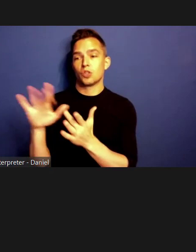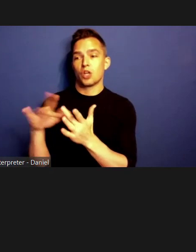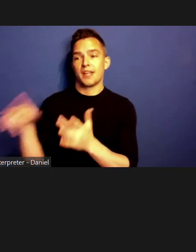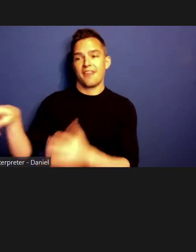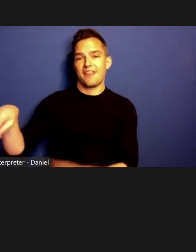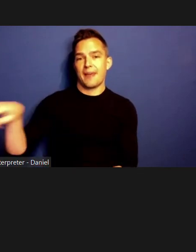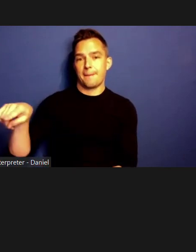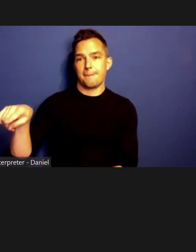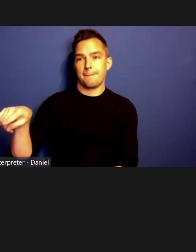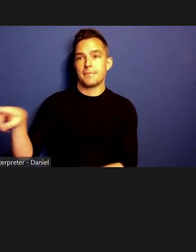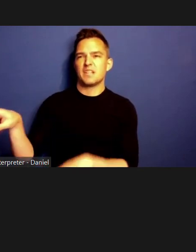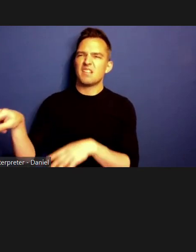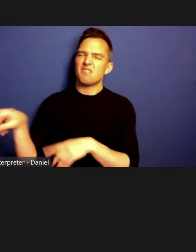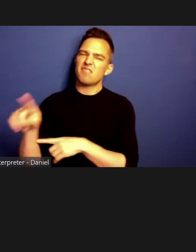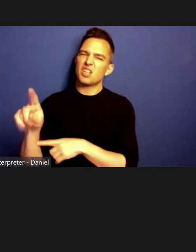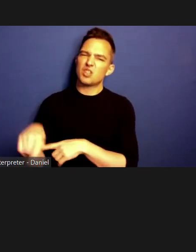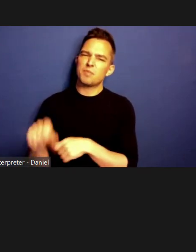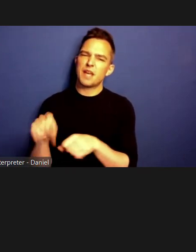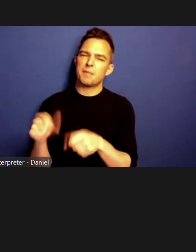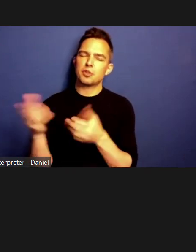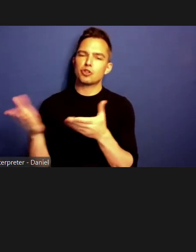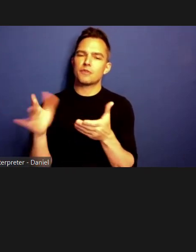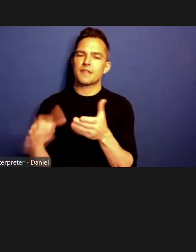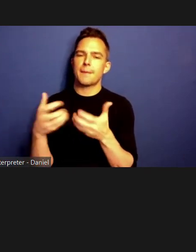service that much for you.